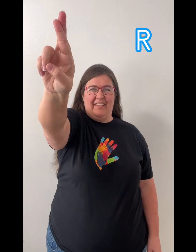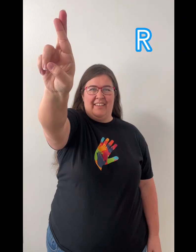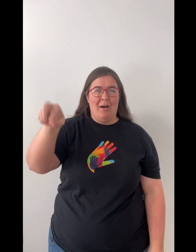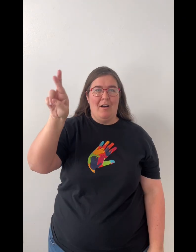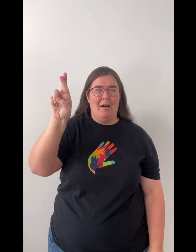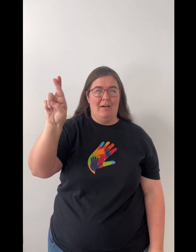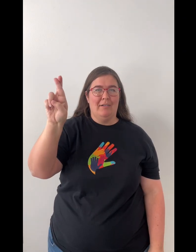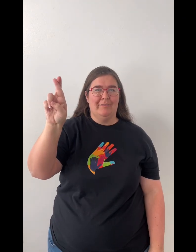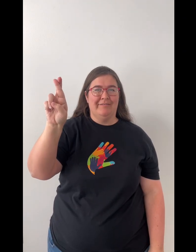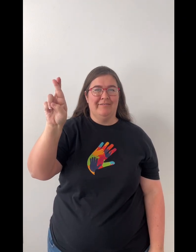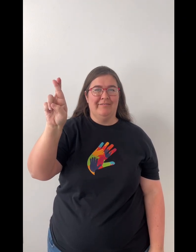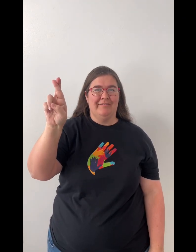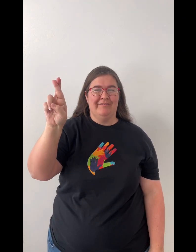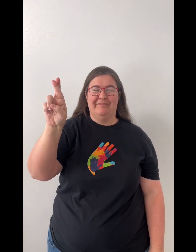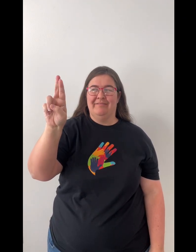How to sign R in ASL